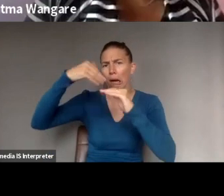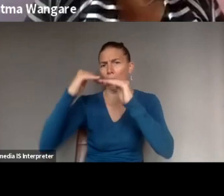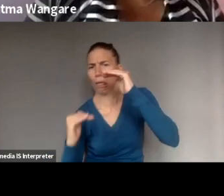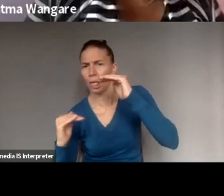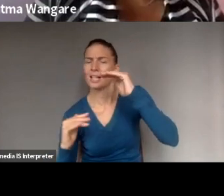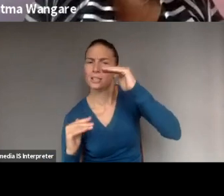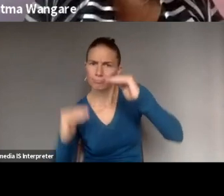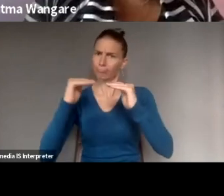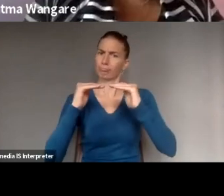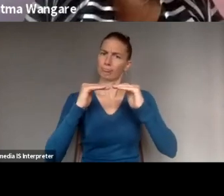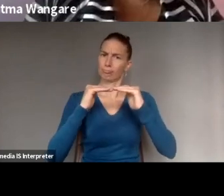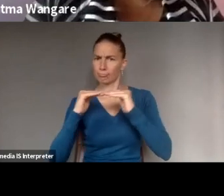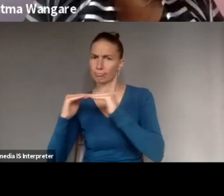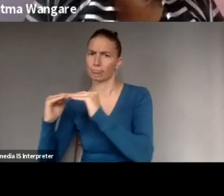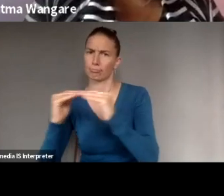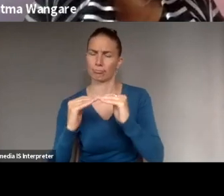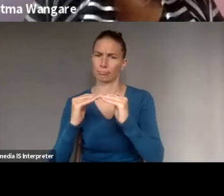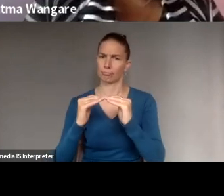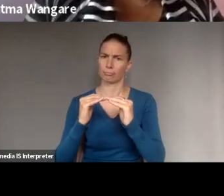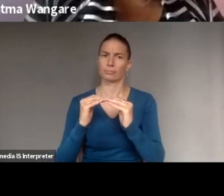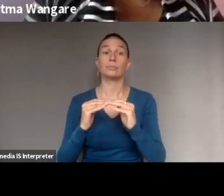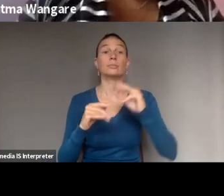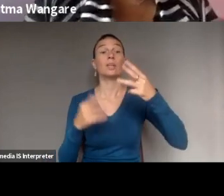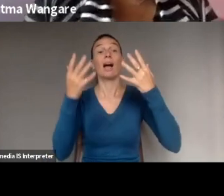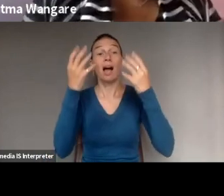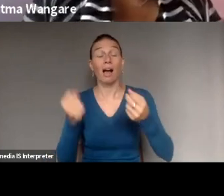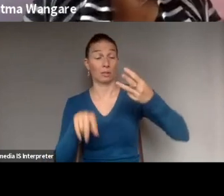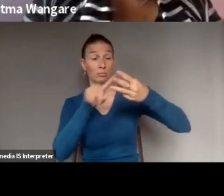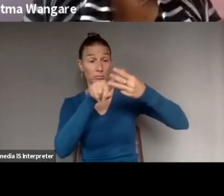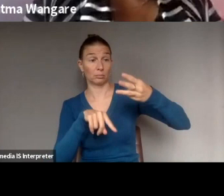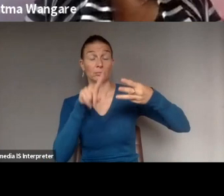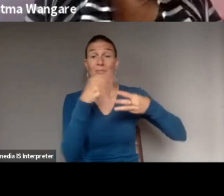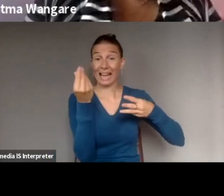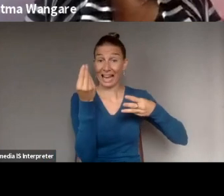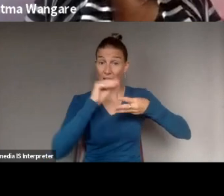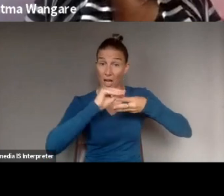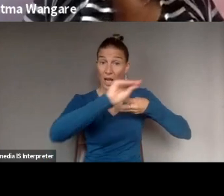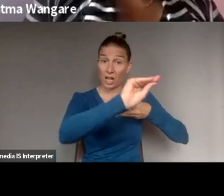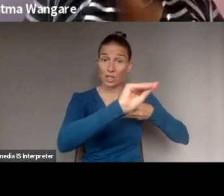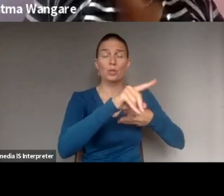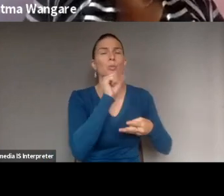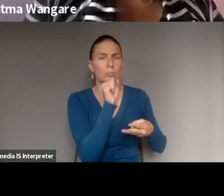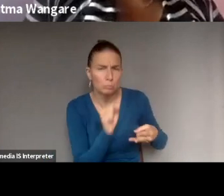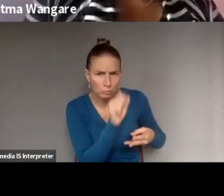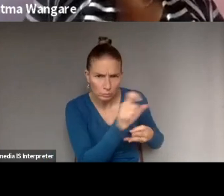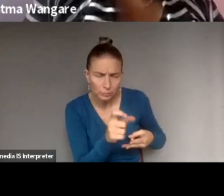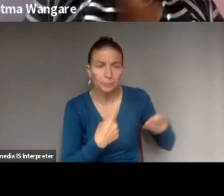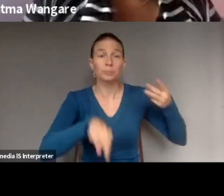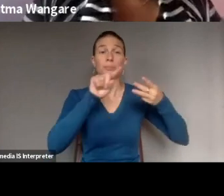So the programme has three cash transfers. One is for all the persons, the other one is for orphans and vulnerable children,